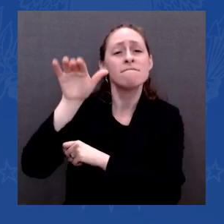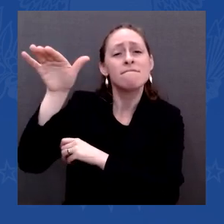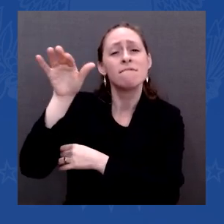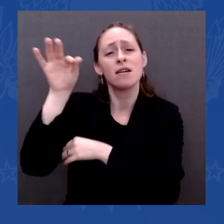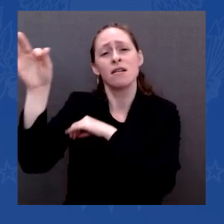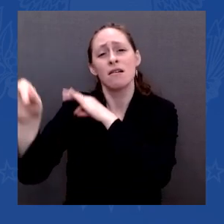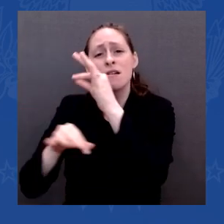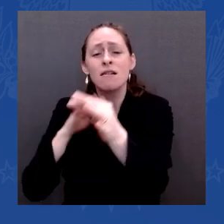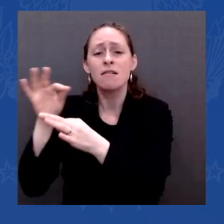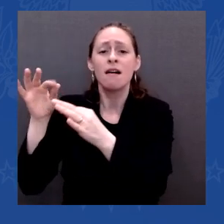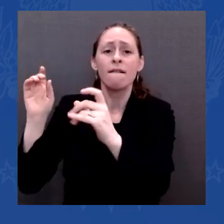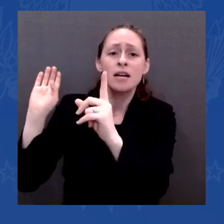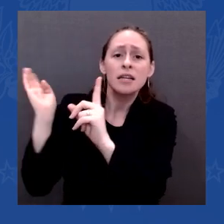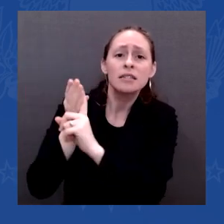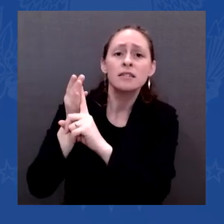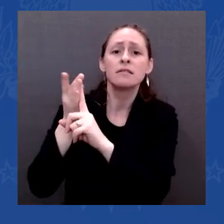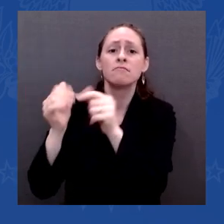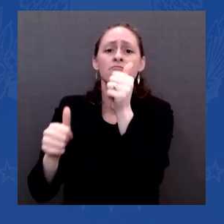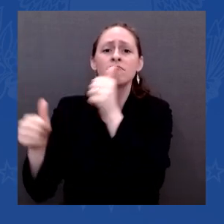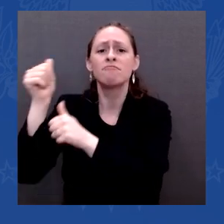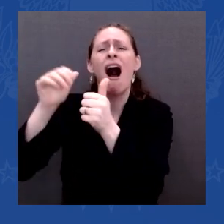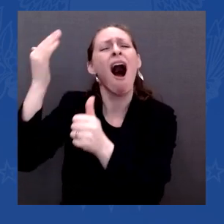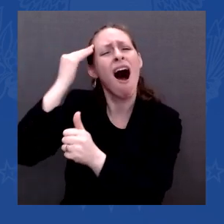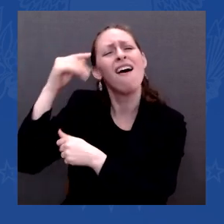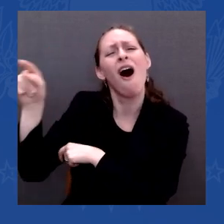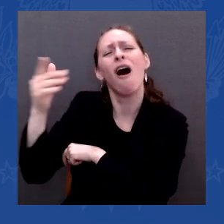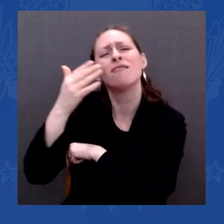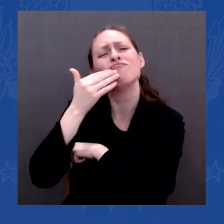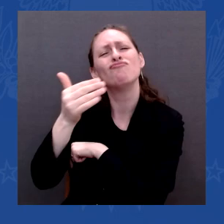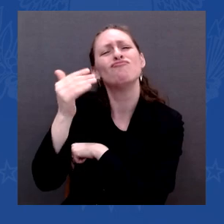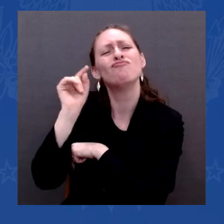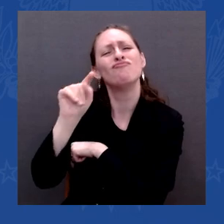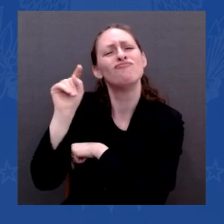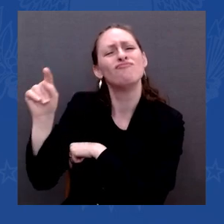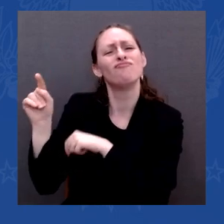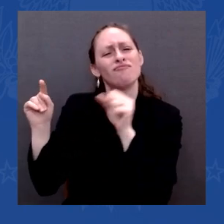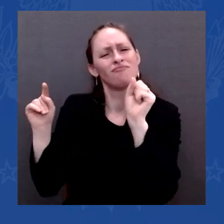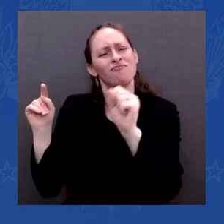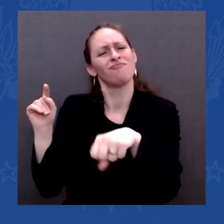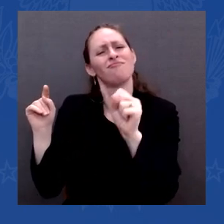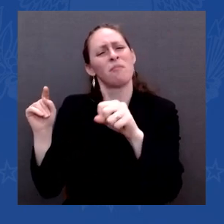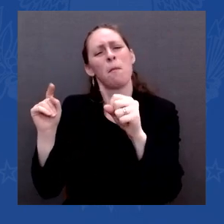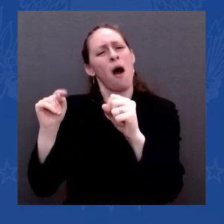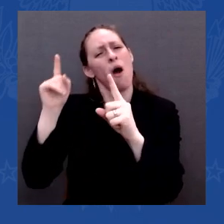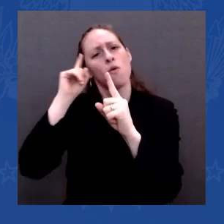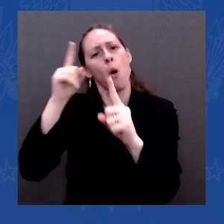Today, communities are still putting those funds to work -- keeping people on the job, connecting people to better jobs.